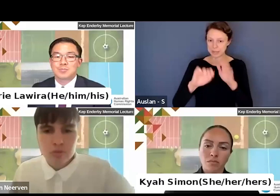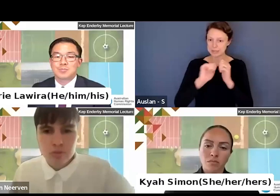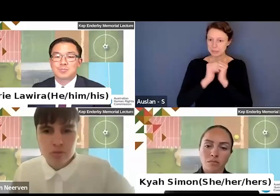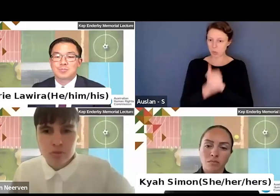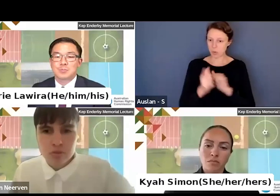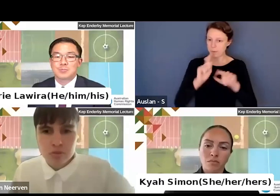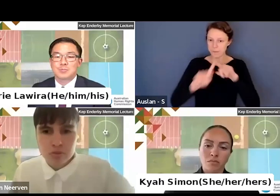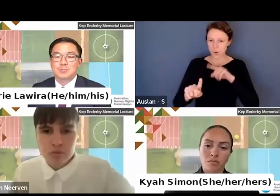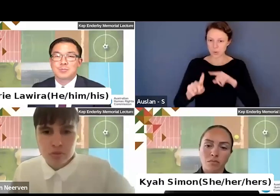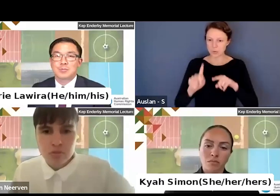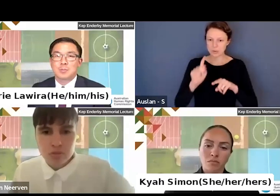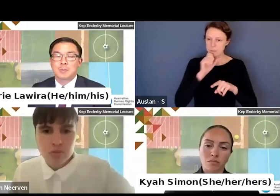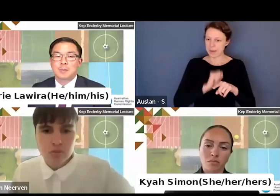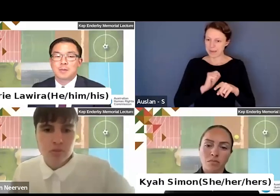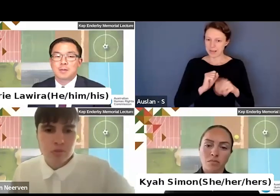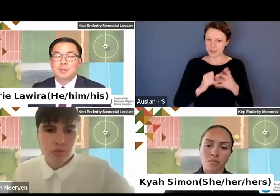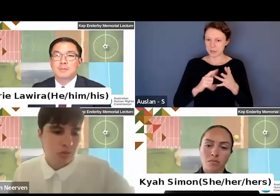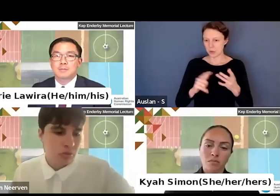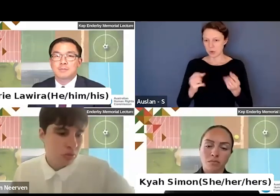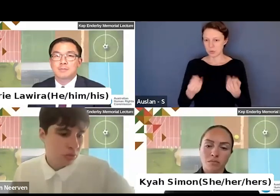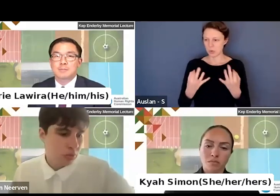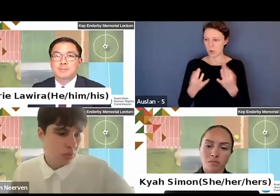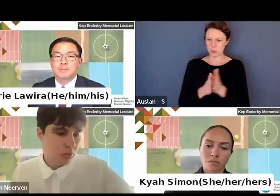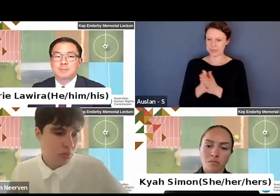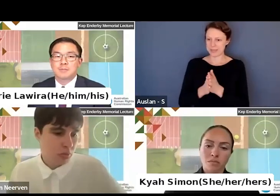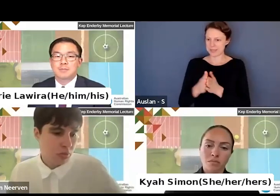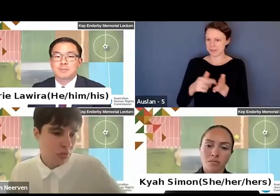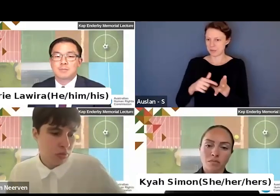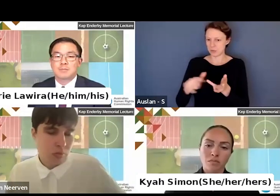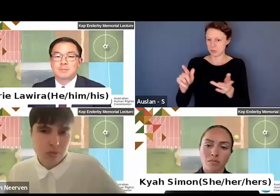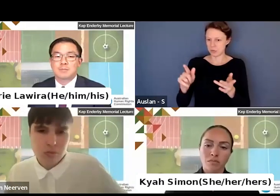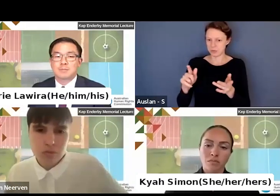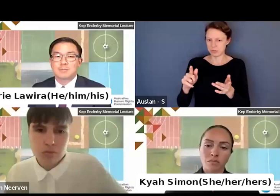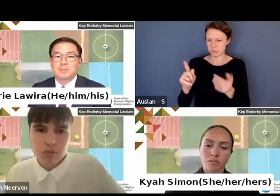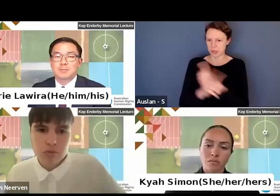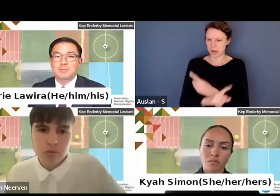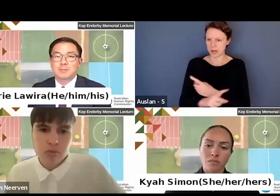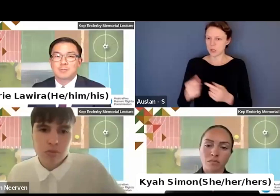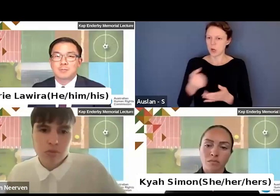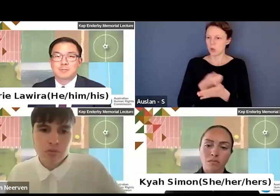to change organizations, including supporting you tick the box by appointing one person of achievement background,